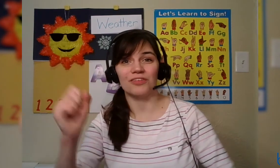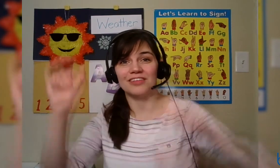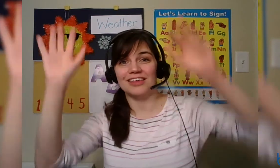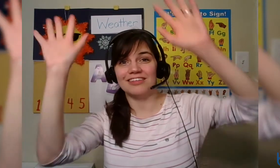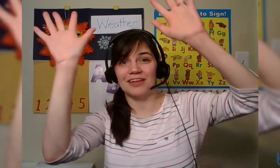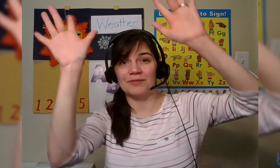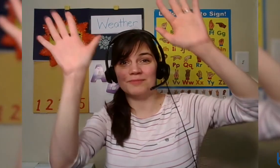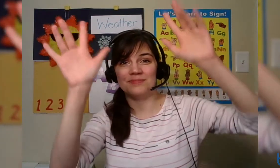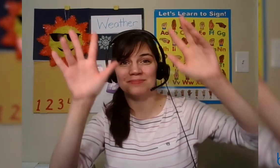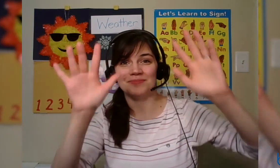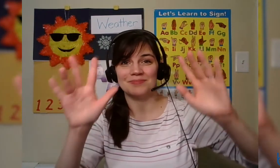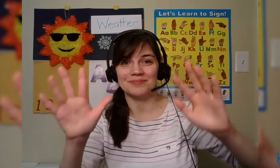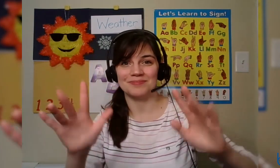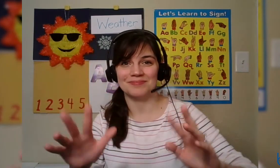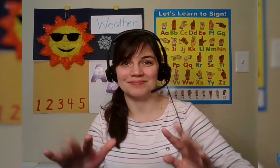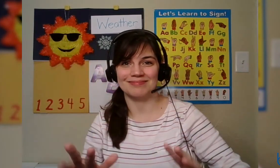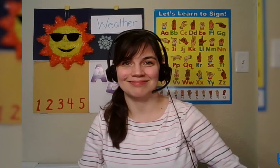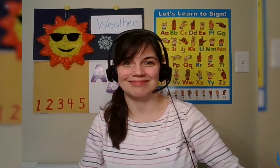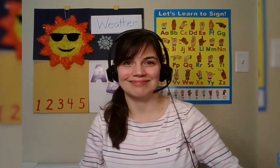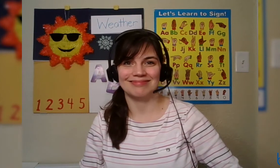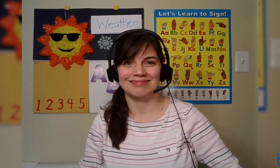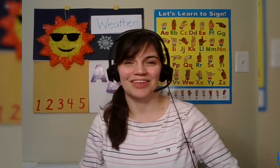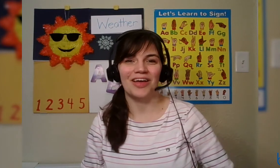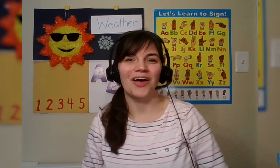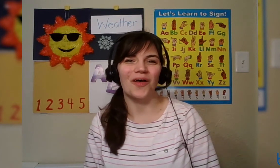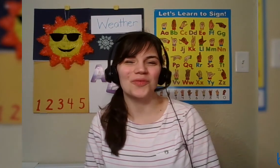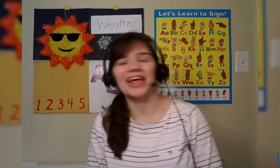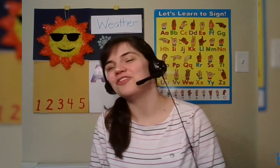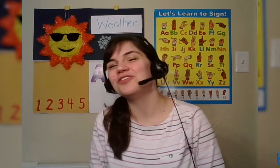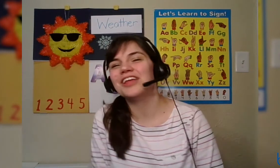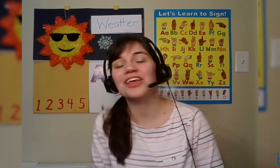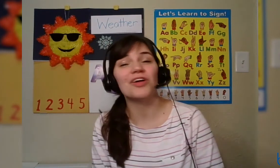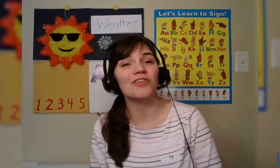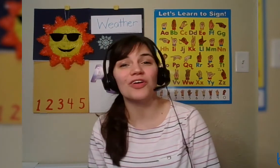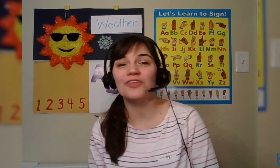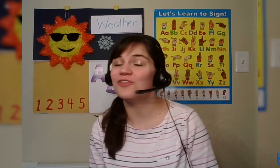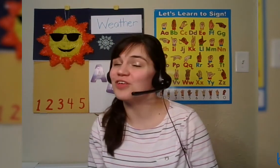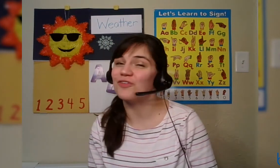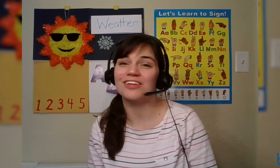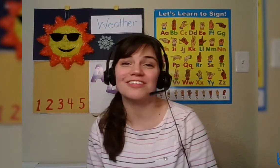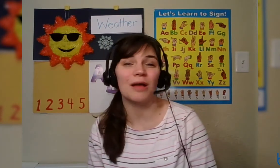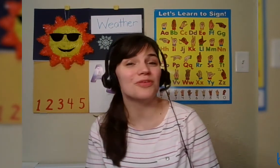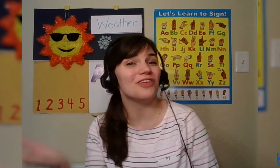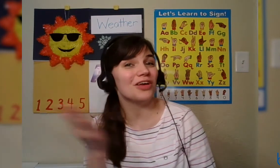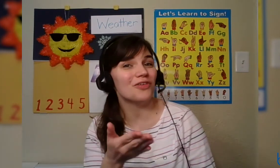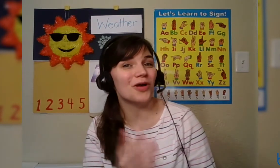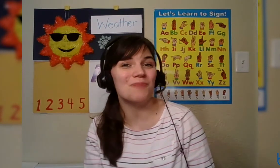see some *sign*. Alright, if you didn't get all of those, feel free to stop the video, go